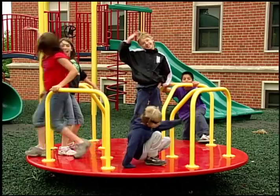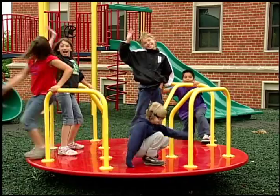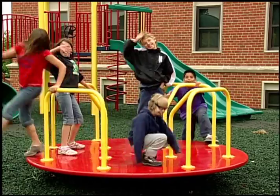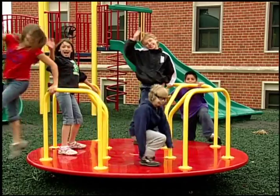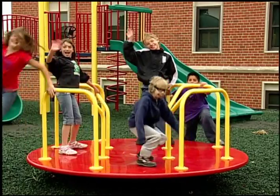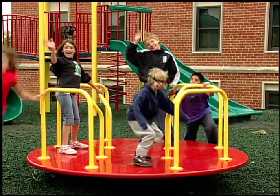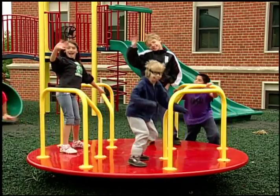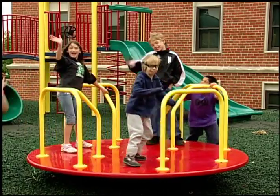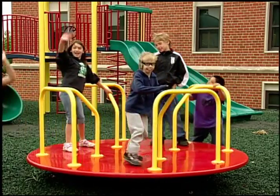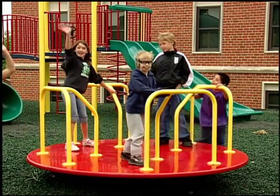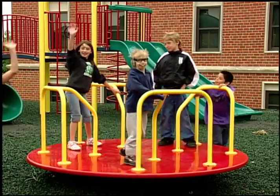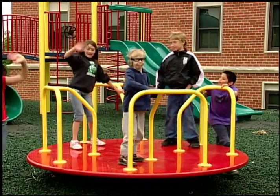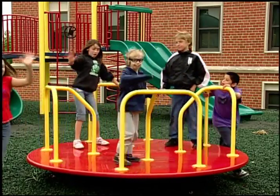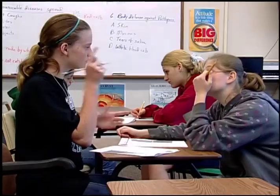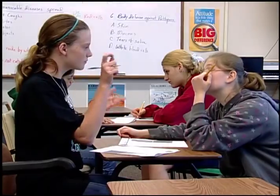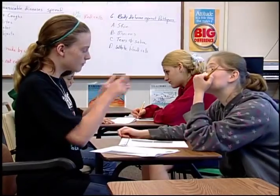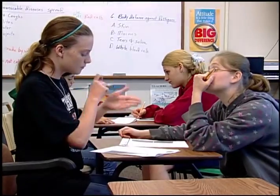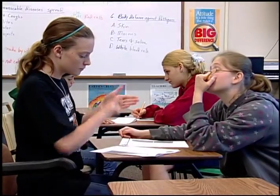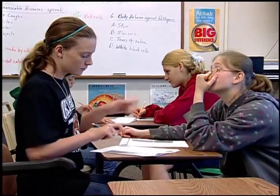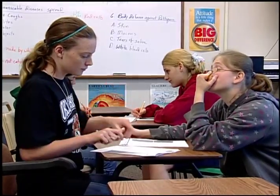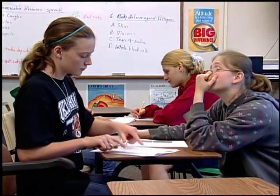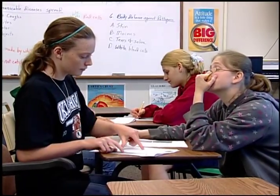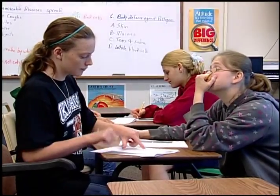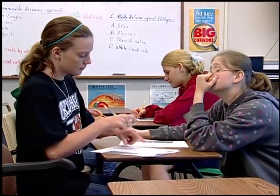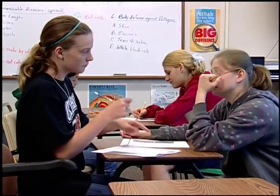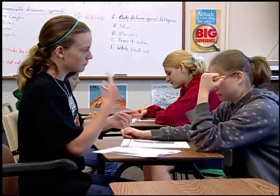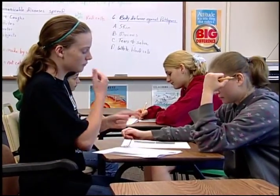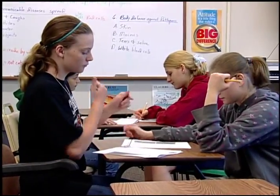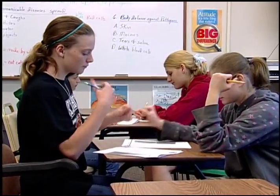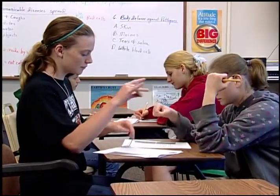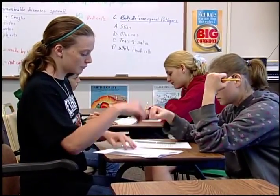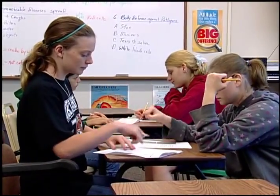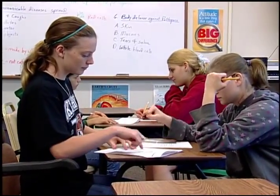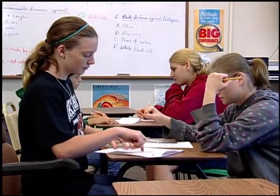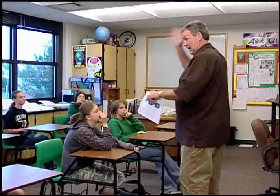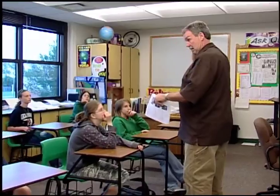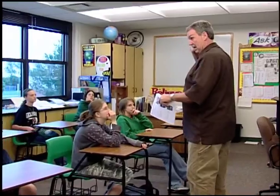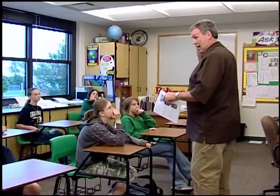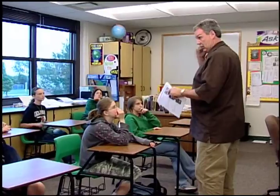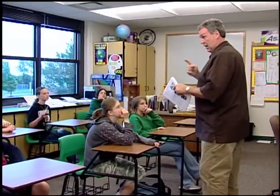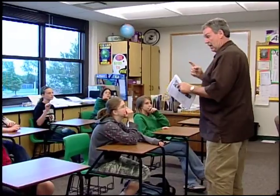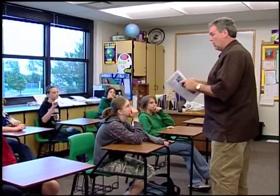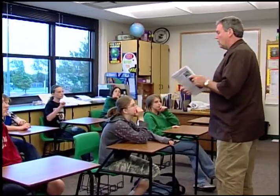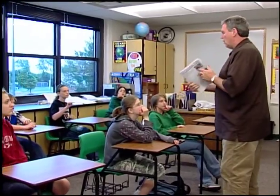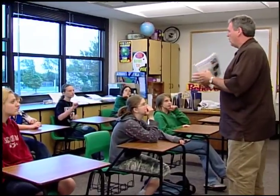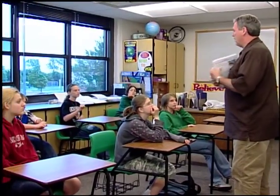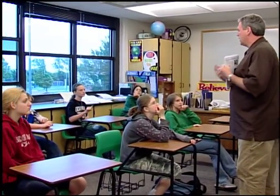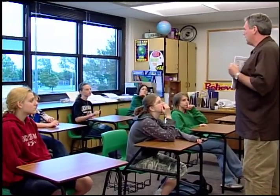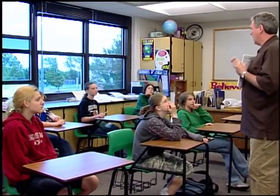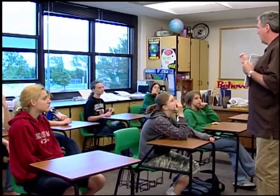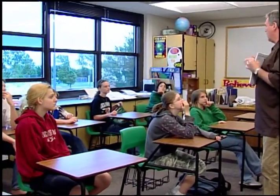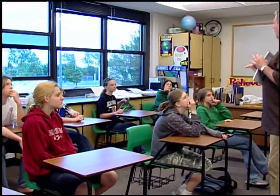free of charge. Students may live on campus during the week, commute from home, attend satellite schools